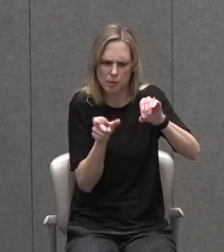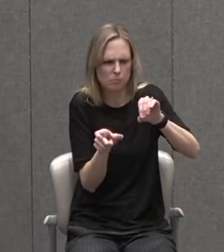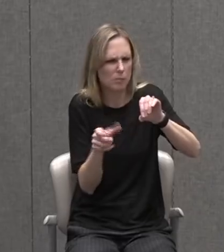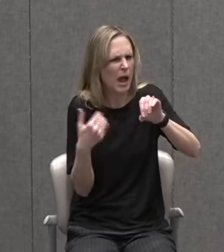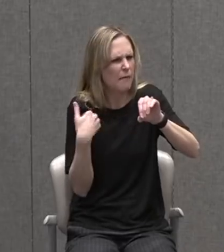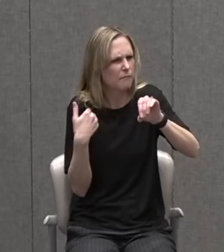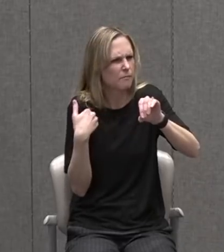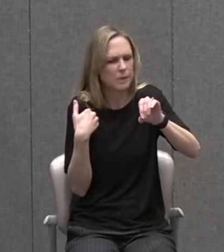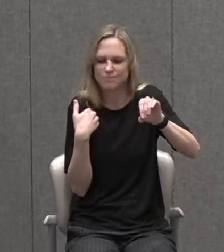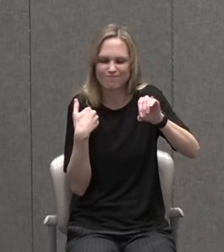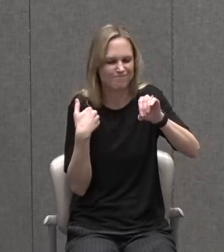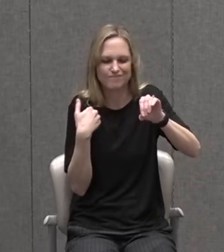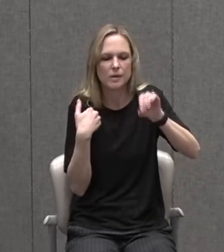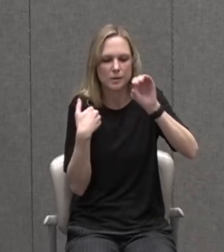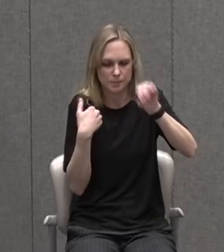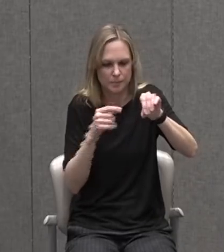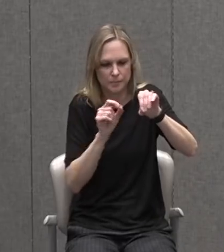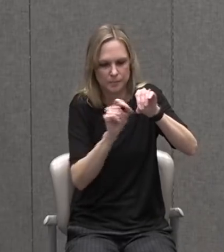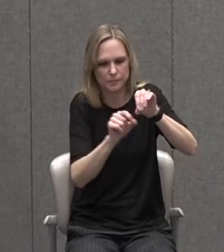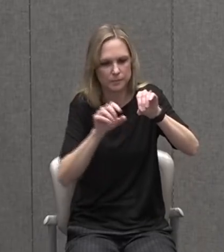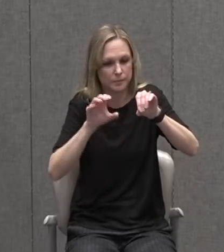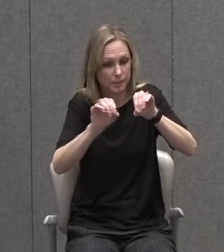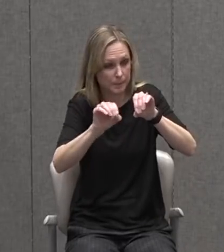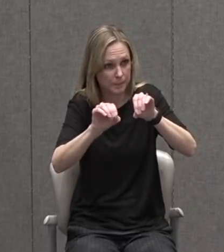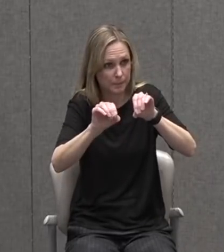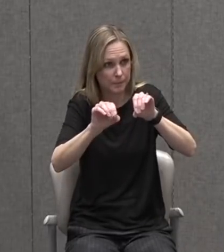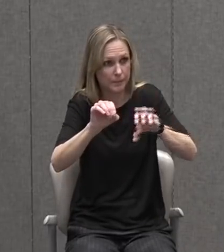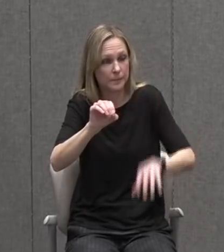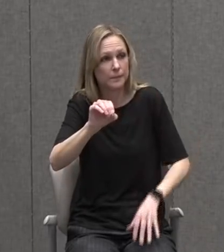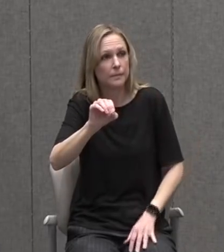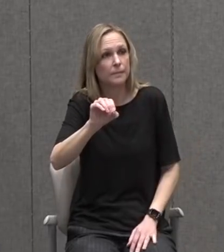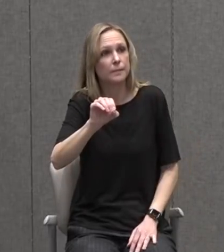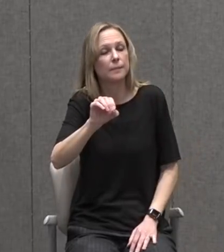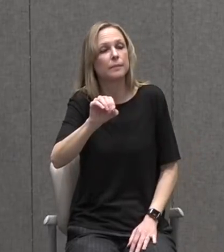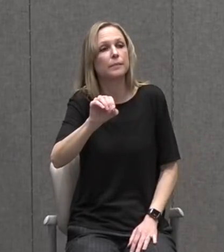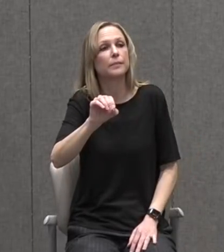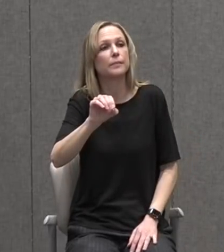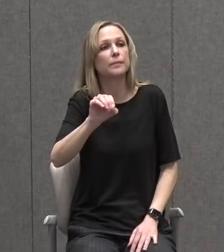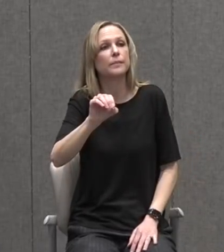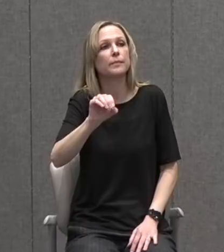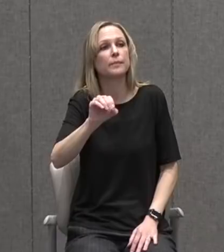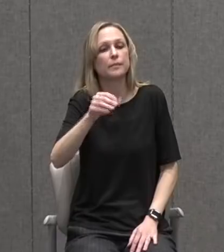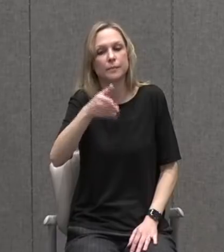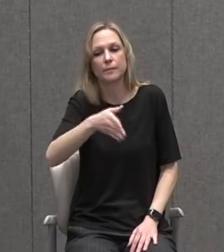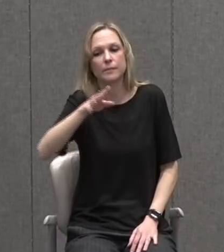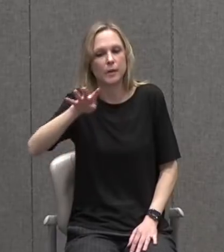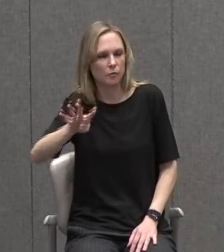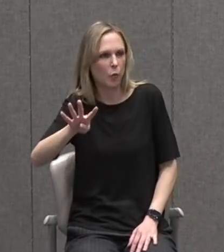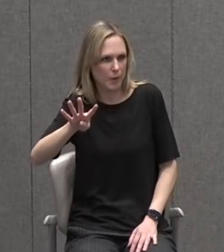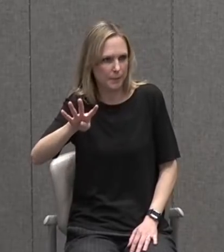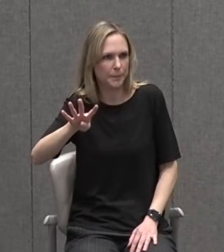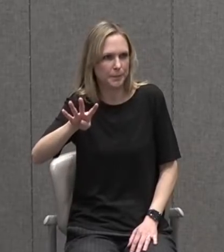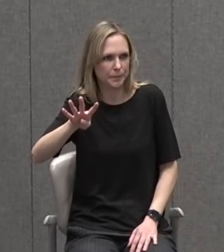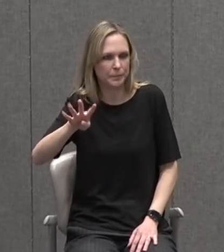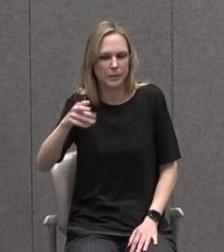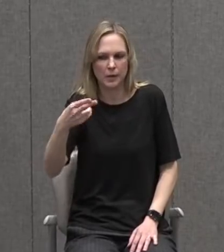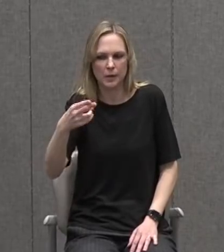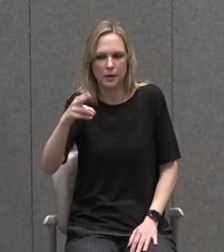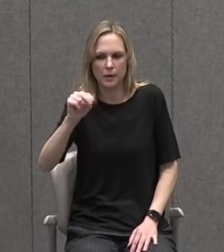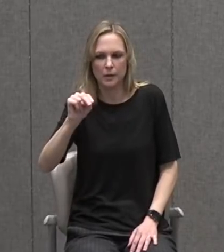No tenths there, and make sure we put a zero there to represent that and we have four hundredths.